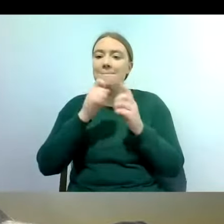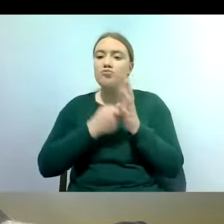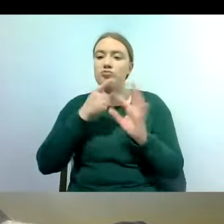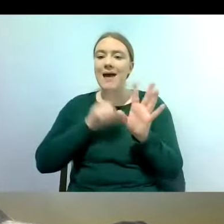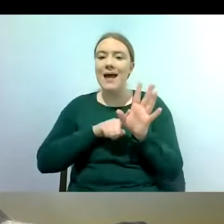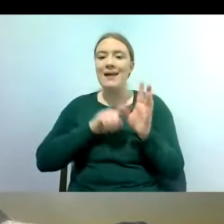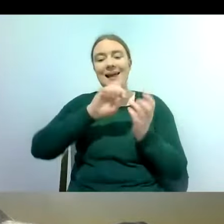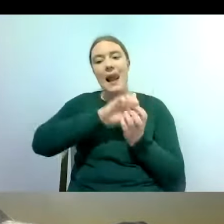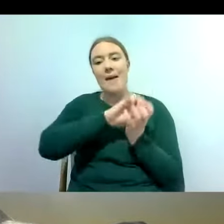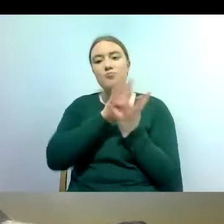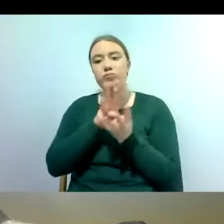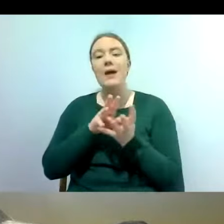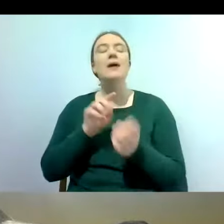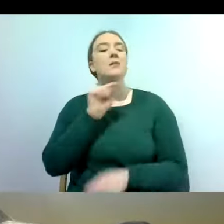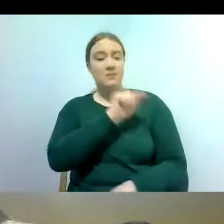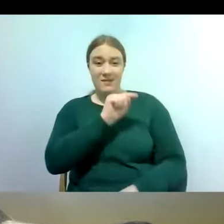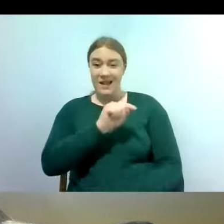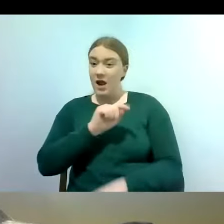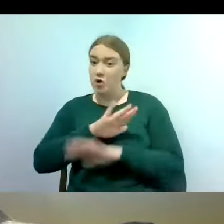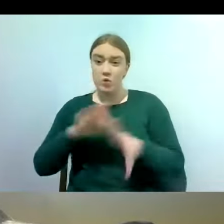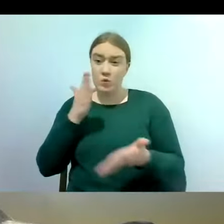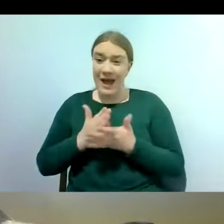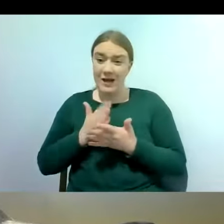sea lamprey are not a fish they are a jawless vertebrate